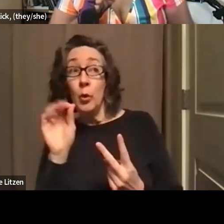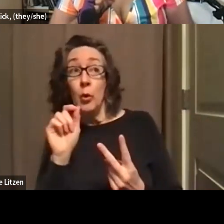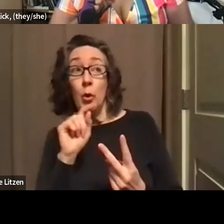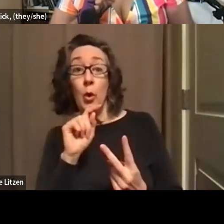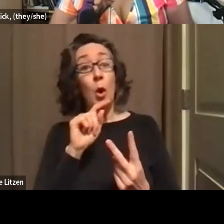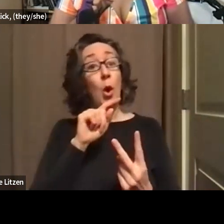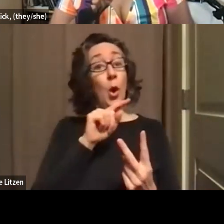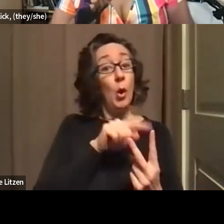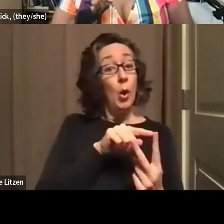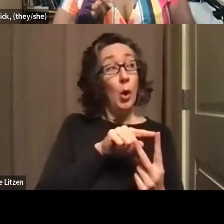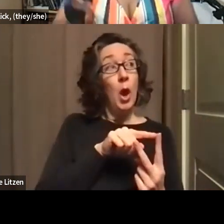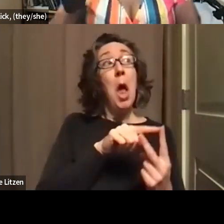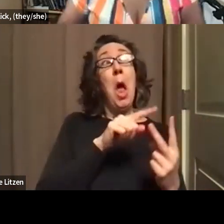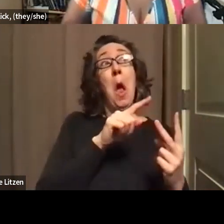can be able-bodied.